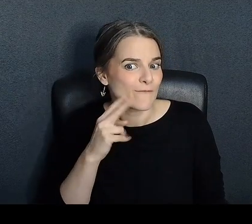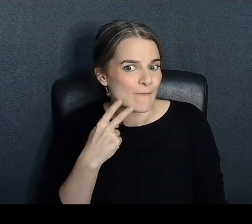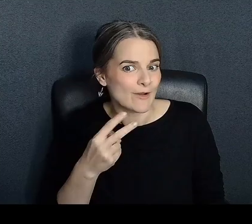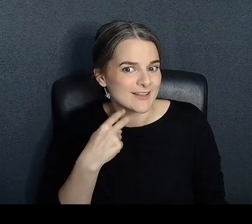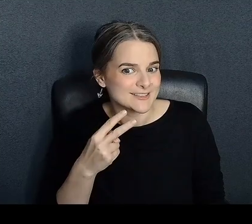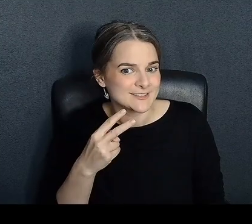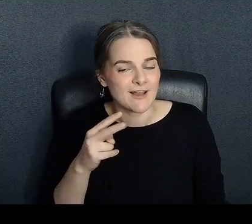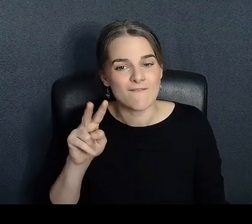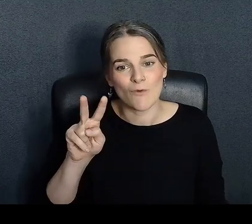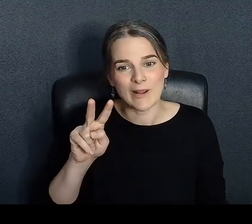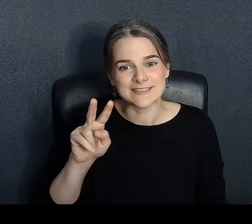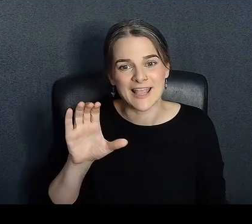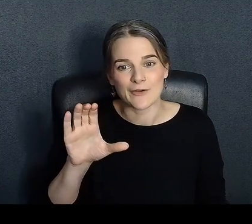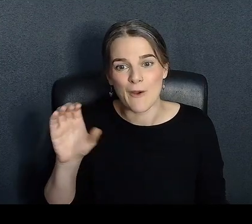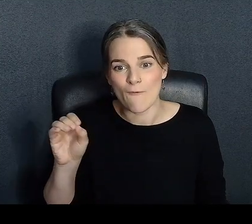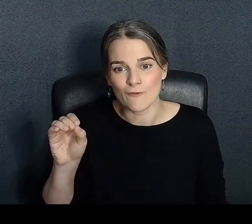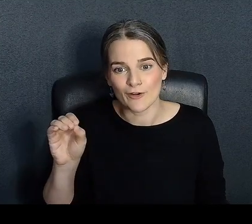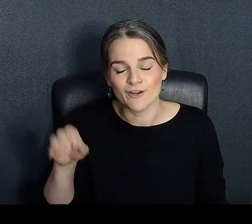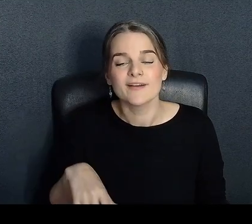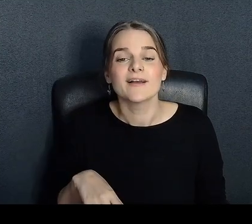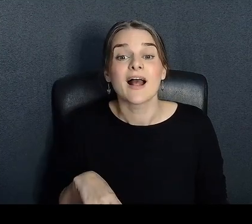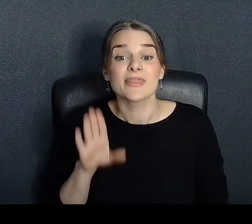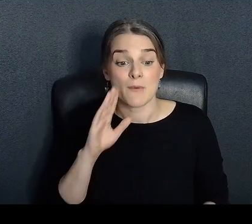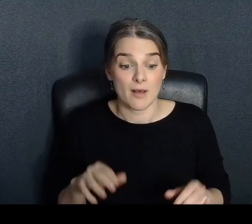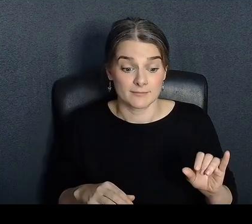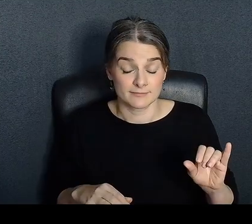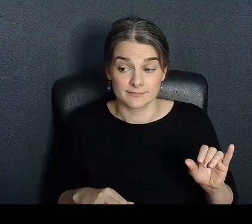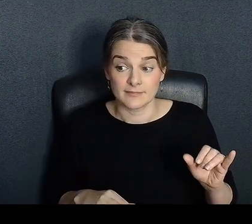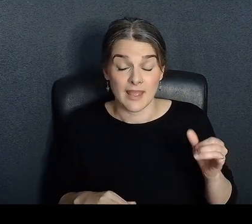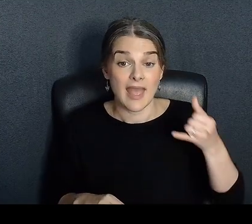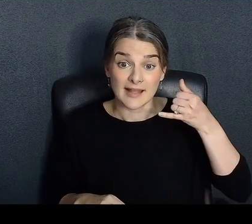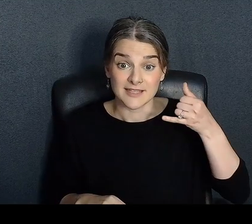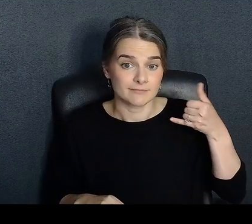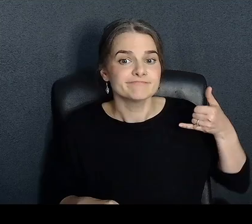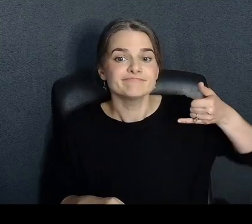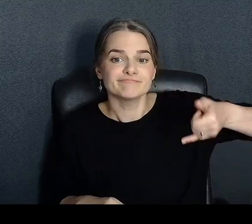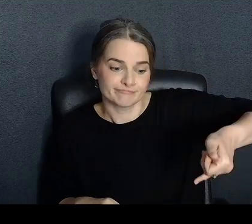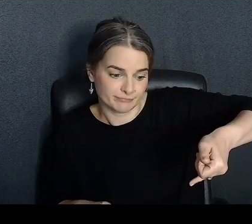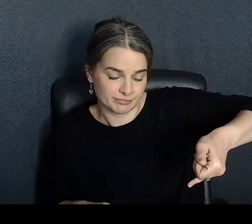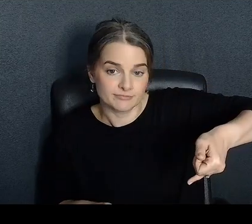and speak and then read the captions from the caller.